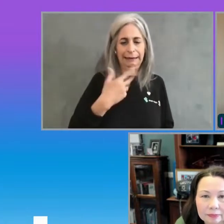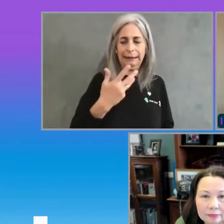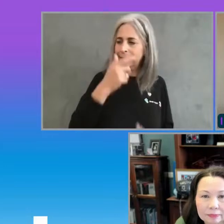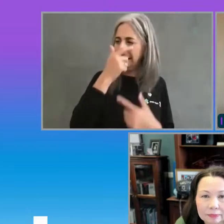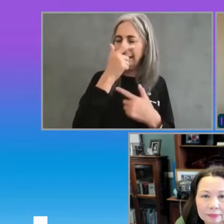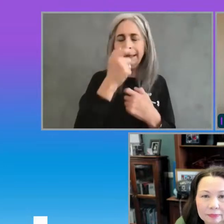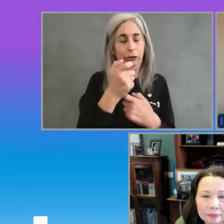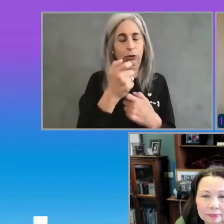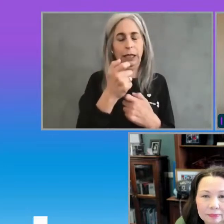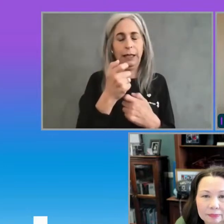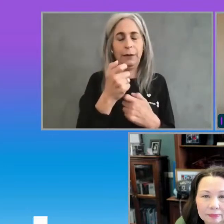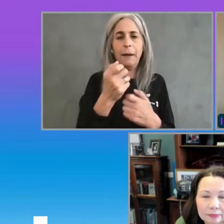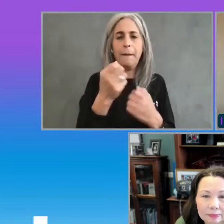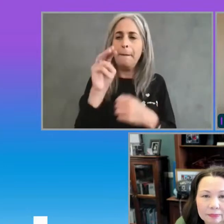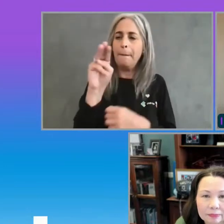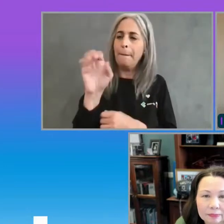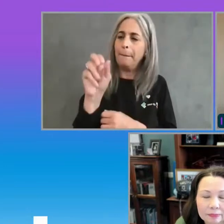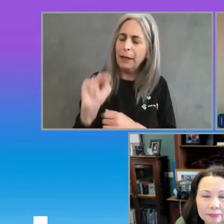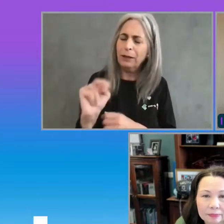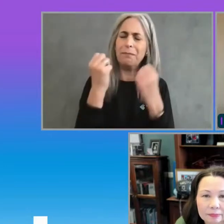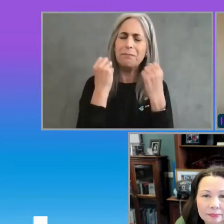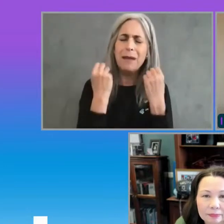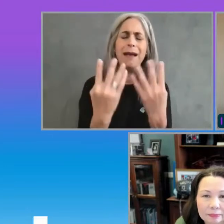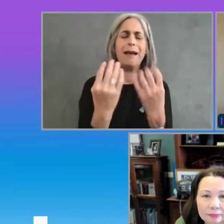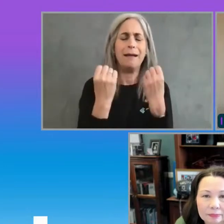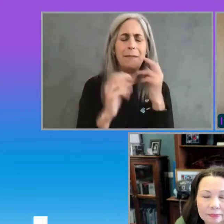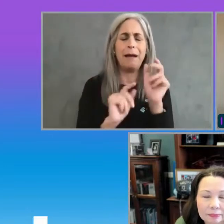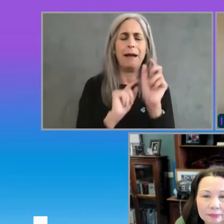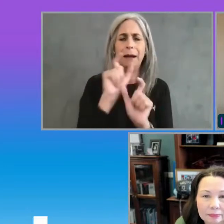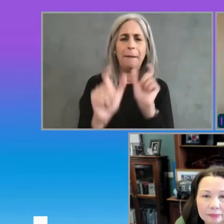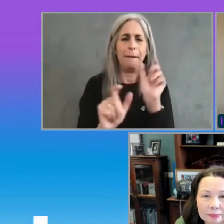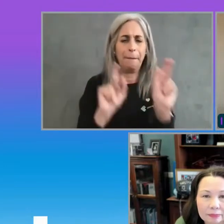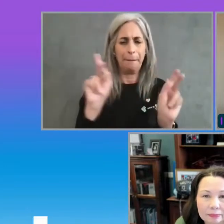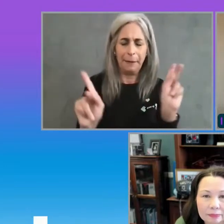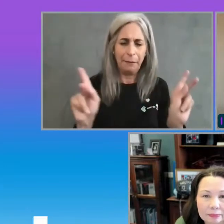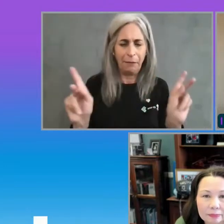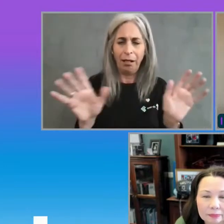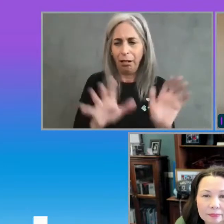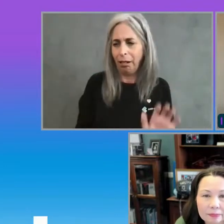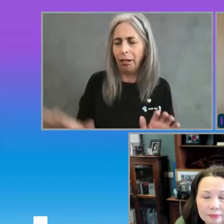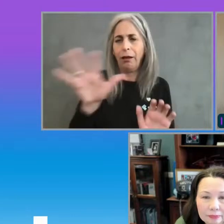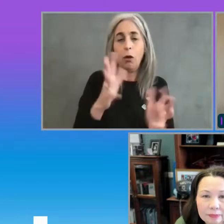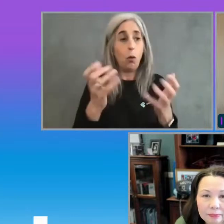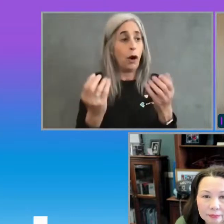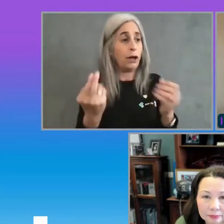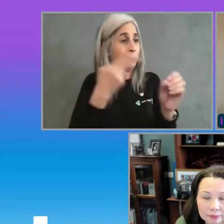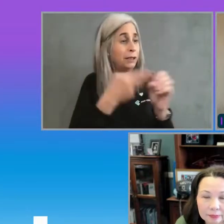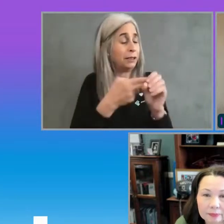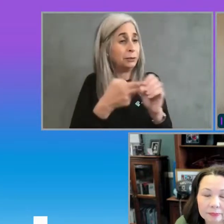interesting that we have millions of individuals who want